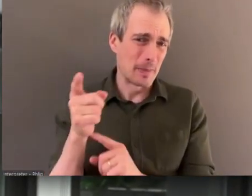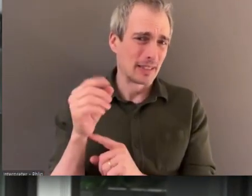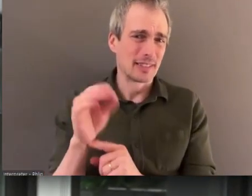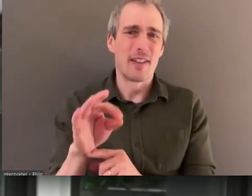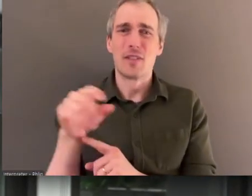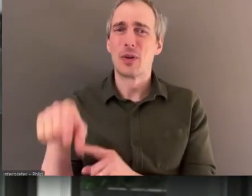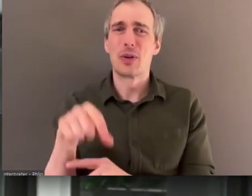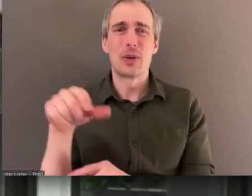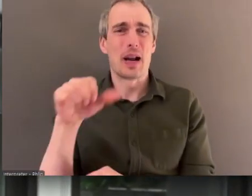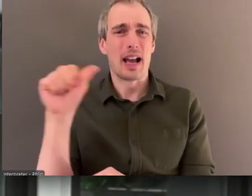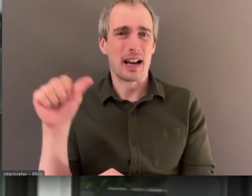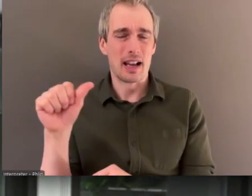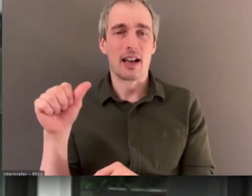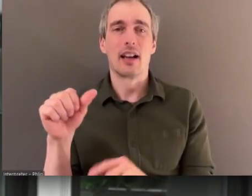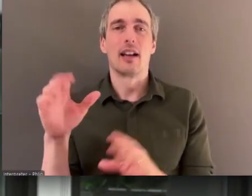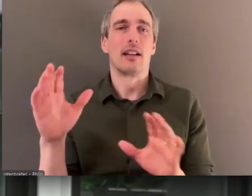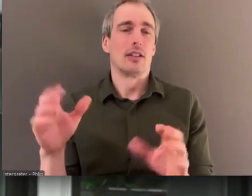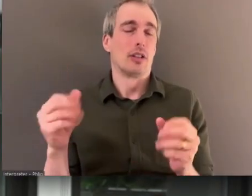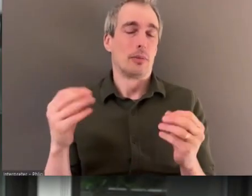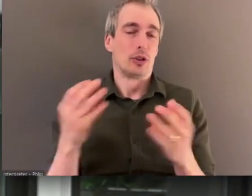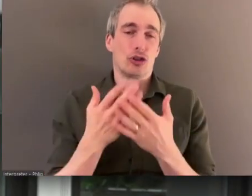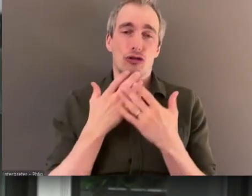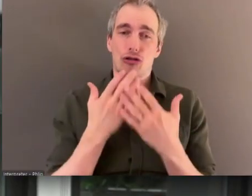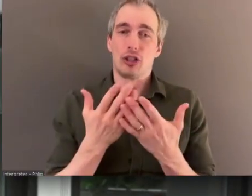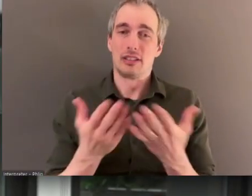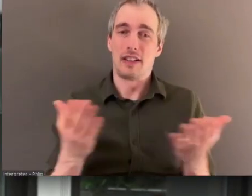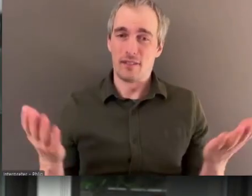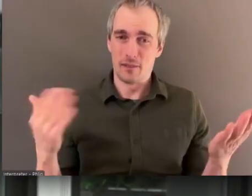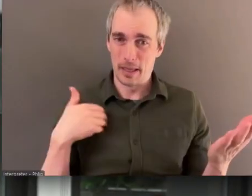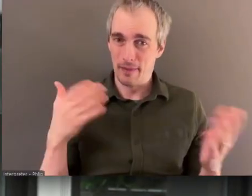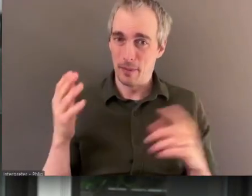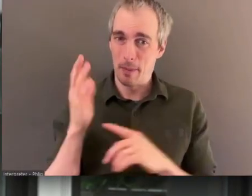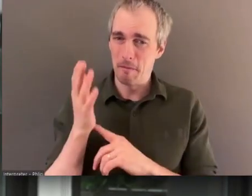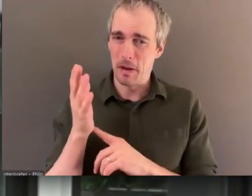We've got about five minutes left before we need to let our captioner and ASL interpreter go.